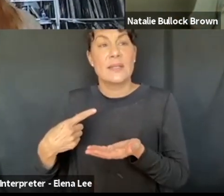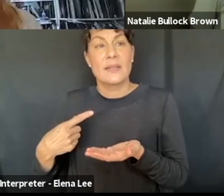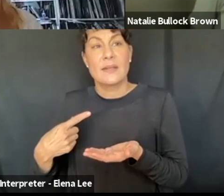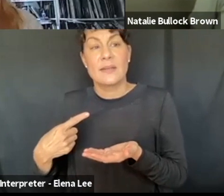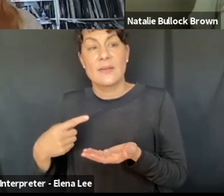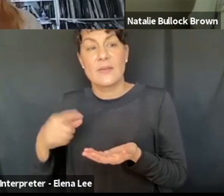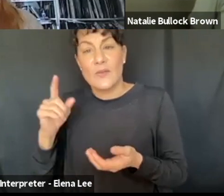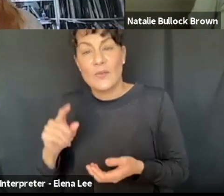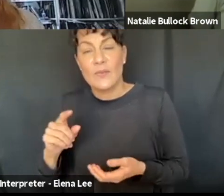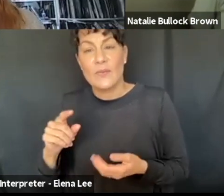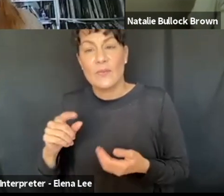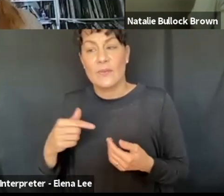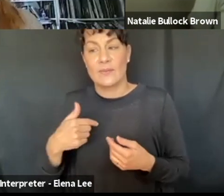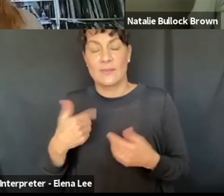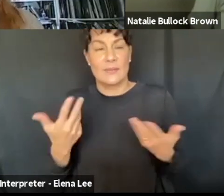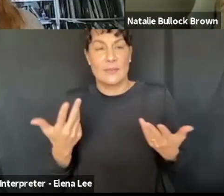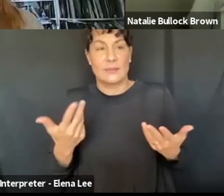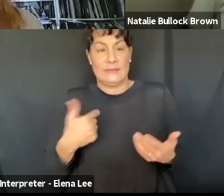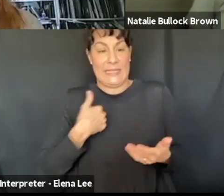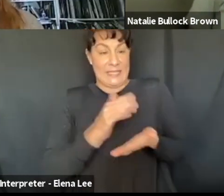What is this film I'm making? Why do I wanna talk to you?